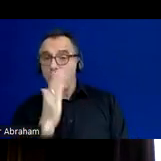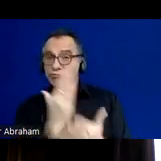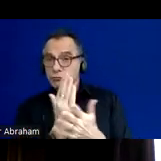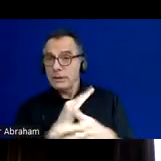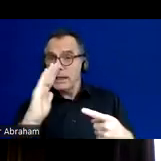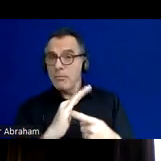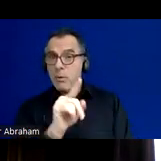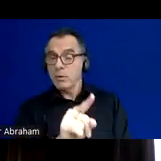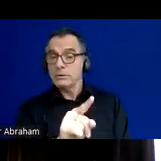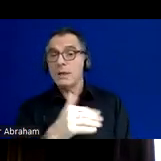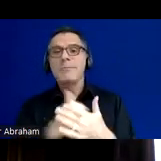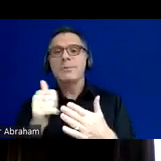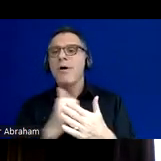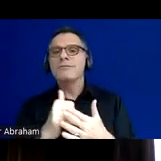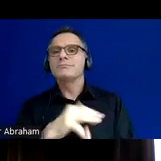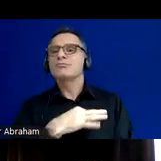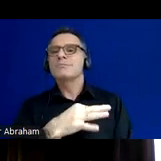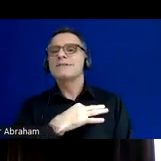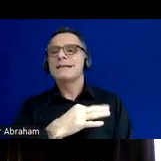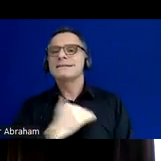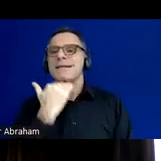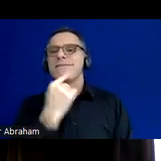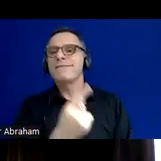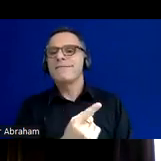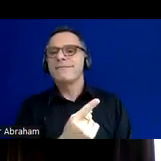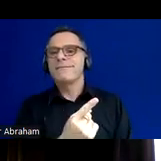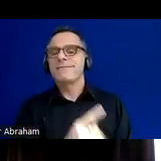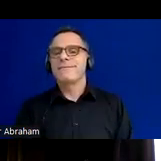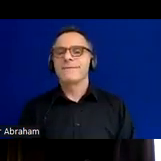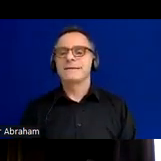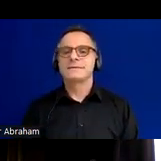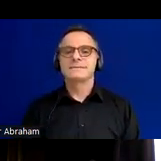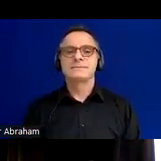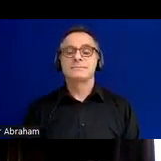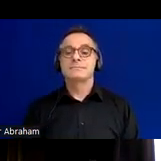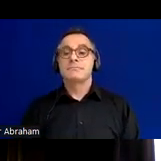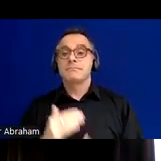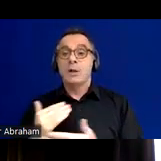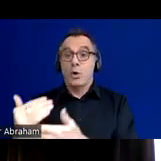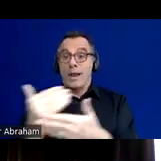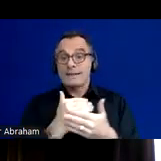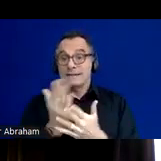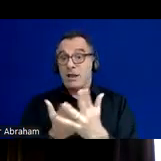but very often under represented. 'Collecting in the Time of Coronavirus' (2020) - that really came